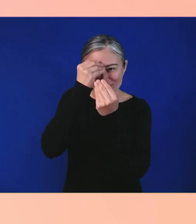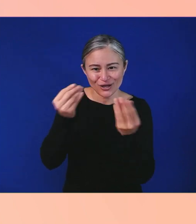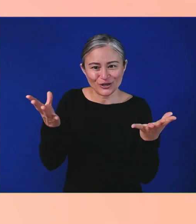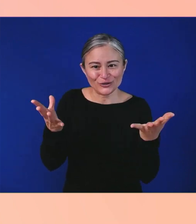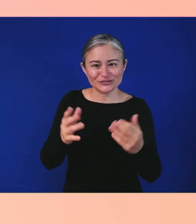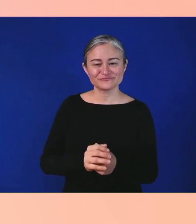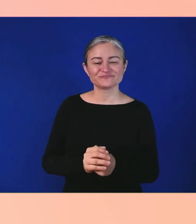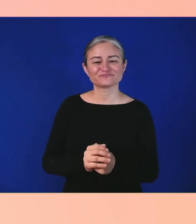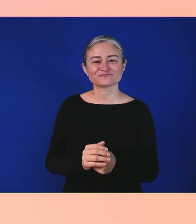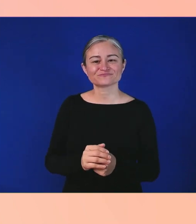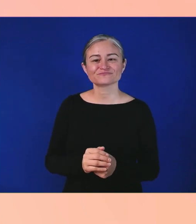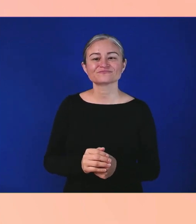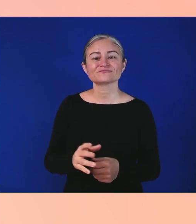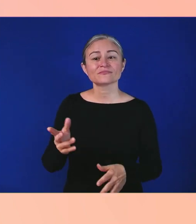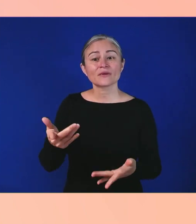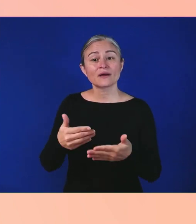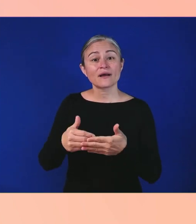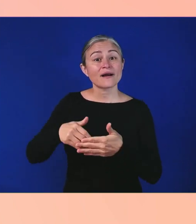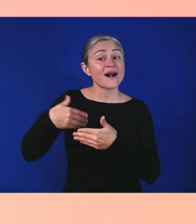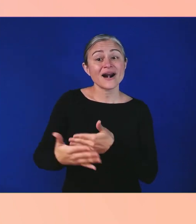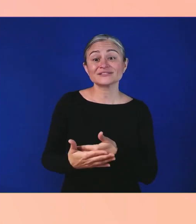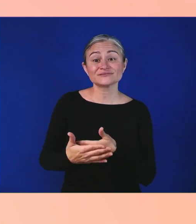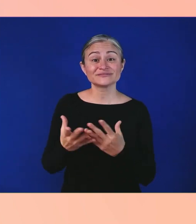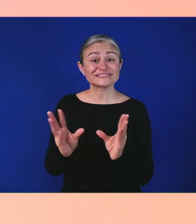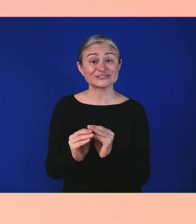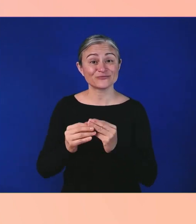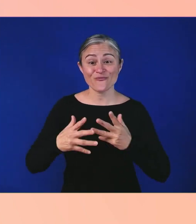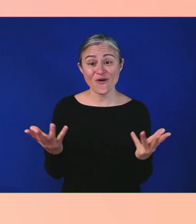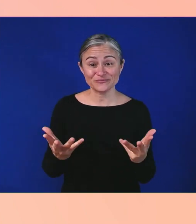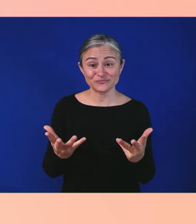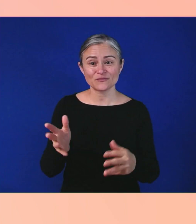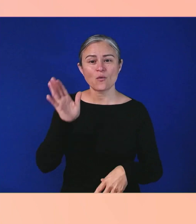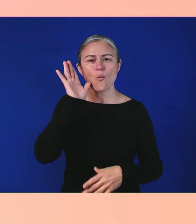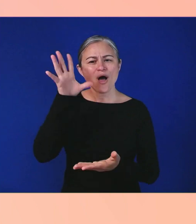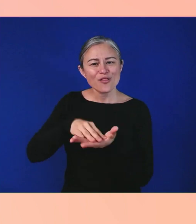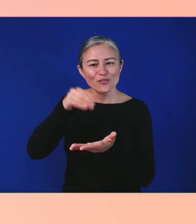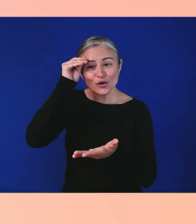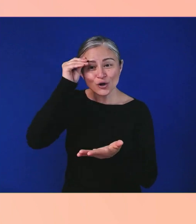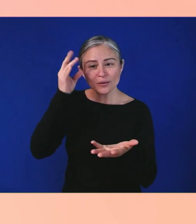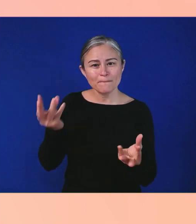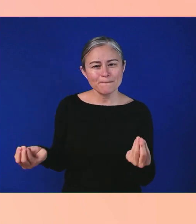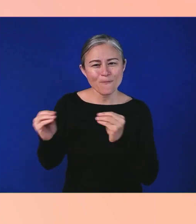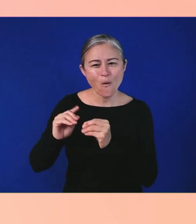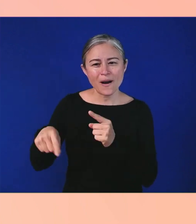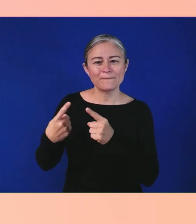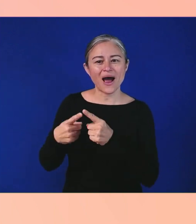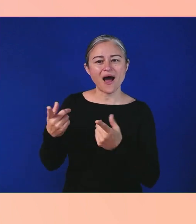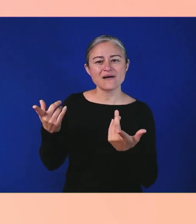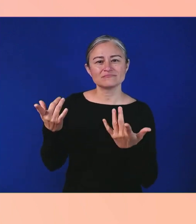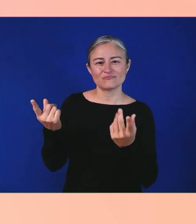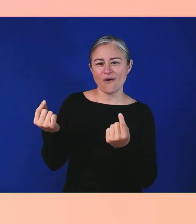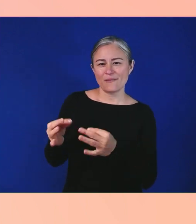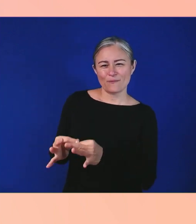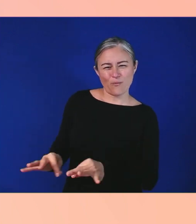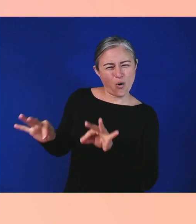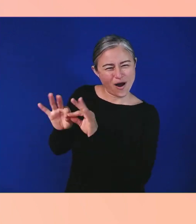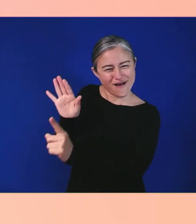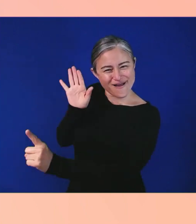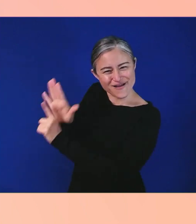we'll gain a deeper understanding of the important deaf culture and tools that empower members of the deaf and hard of